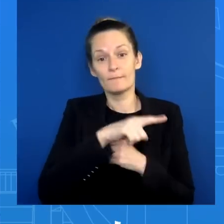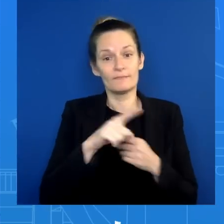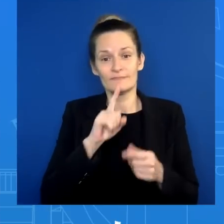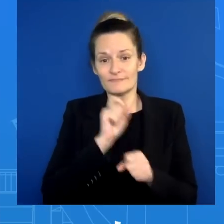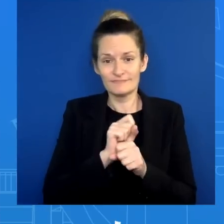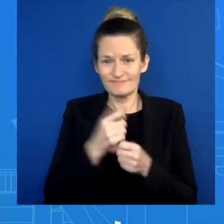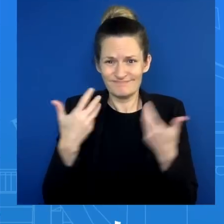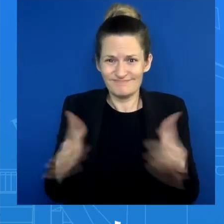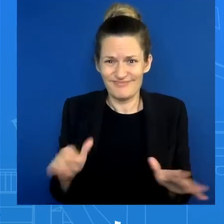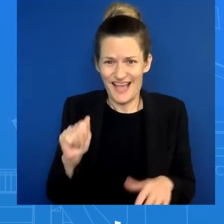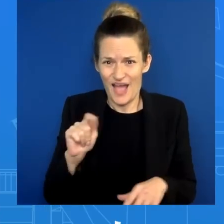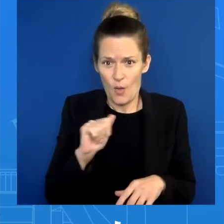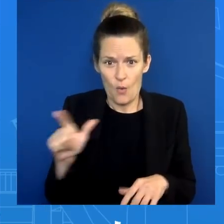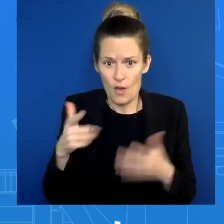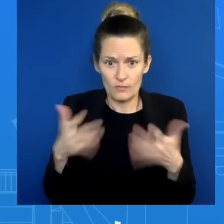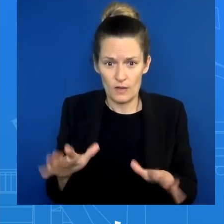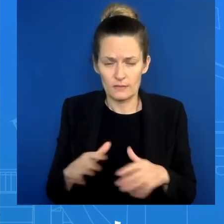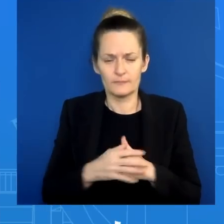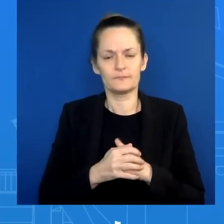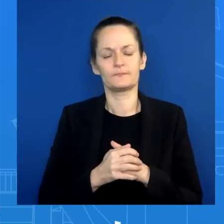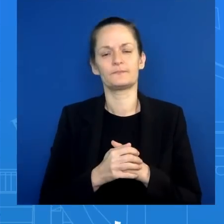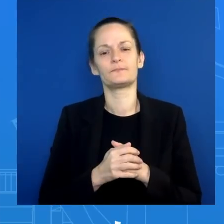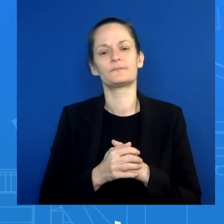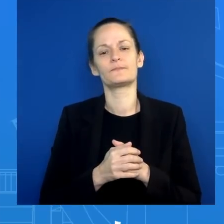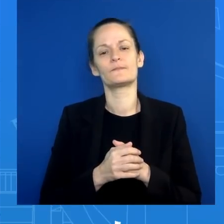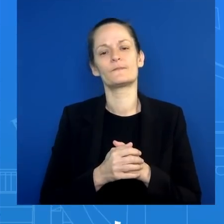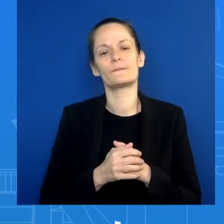was to do this in a fiscally responsible way. This is what we believe.